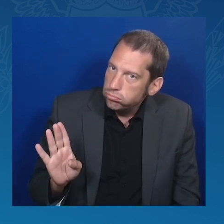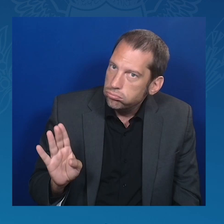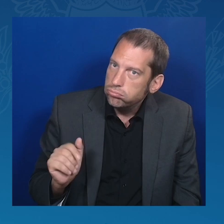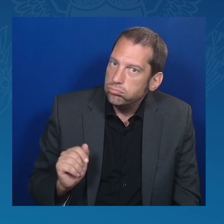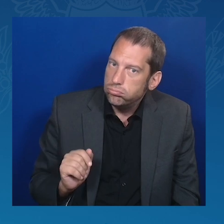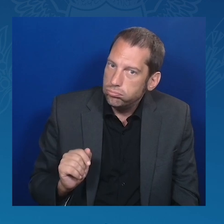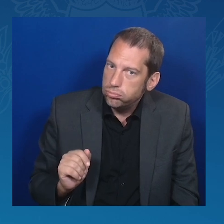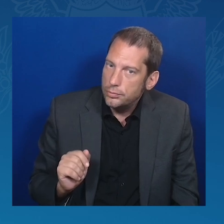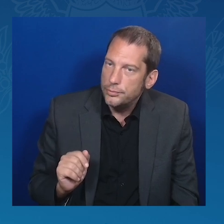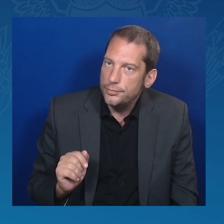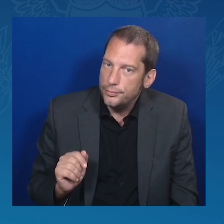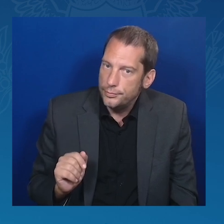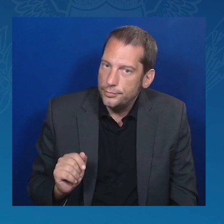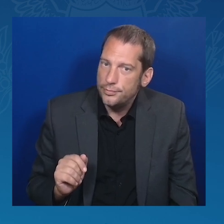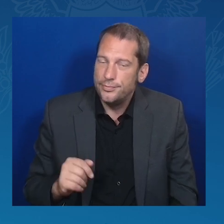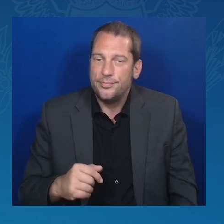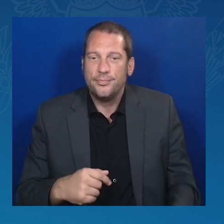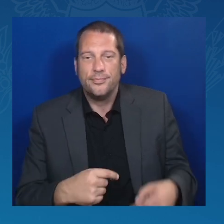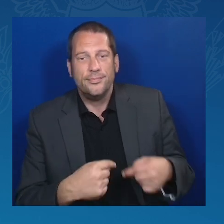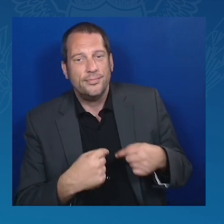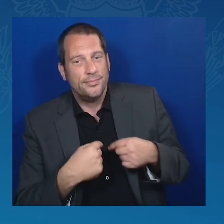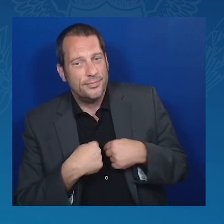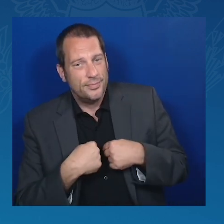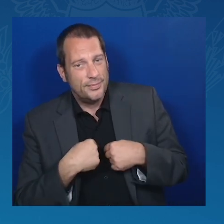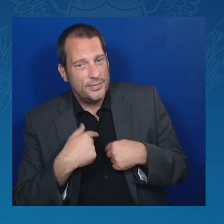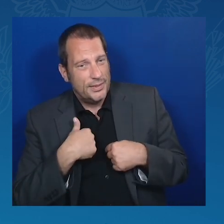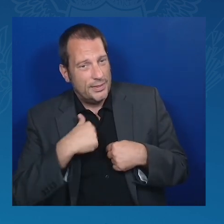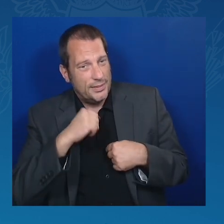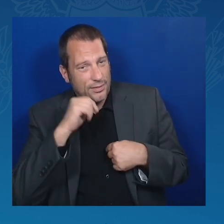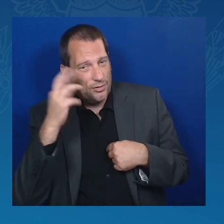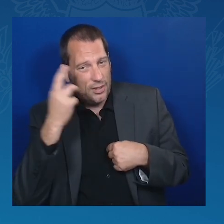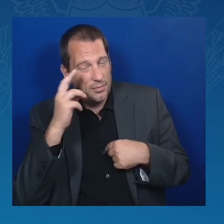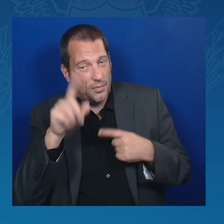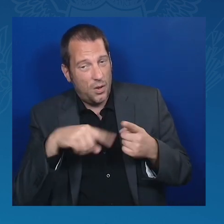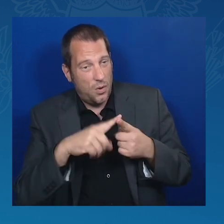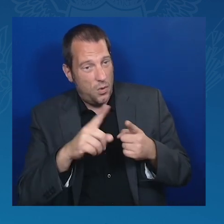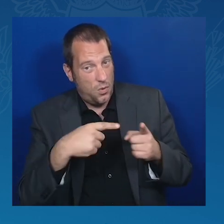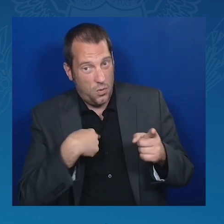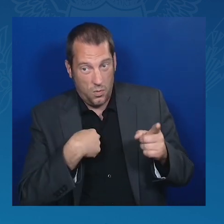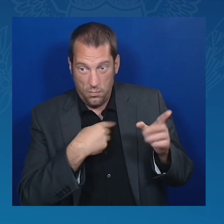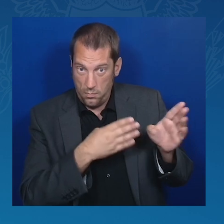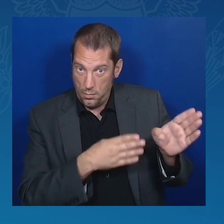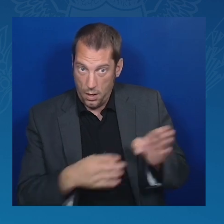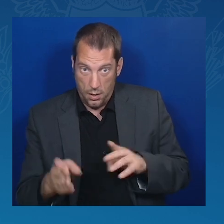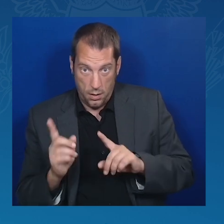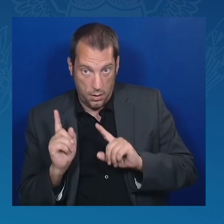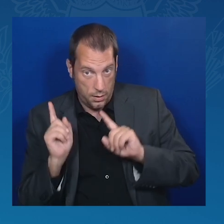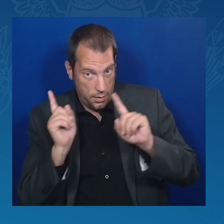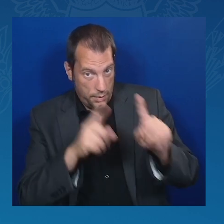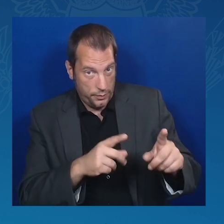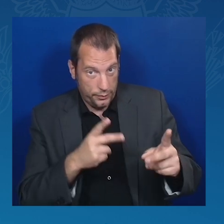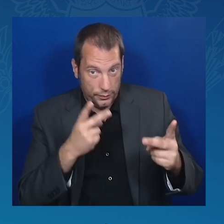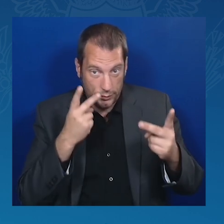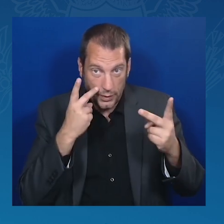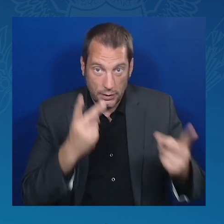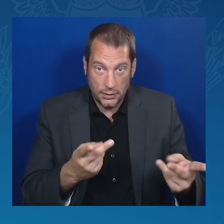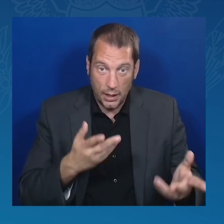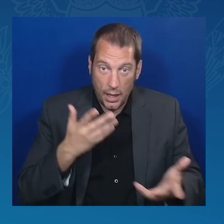So when we planned to take the trip, I didn't really. I didn't really, you know, make -- I didn't realize I'd be the first. But you know what else is new?